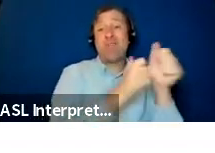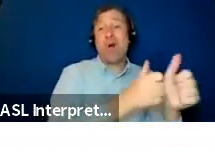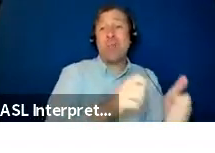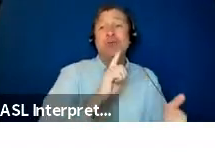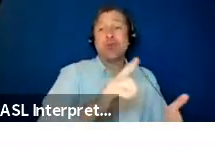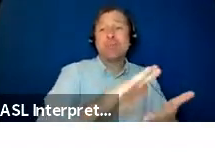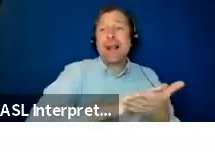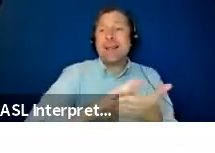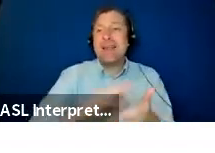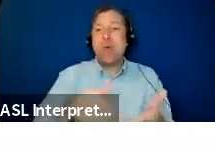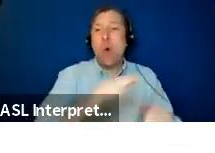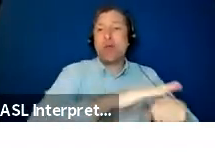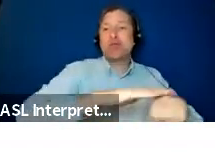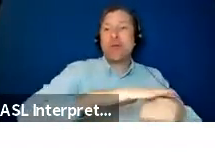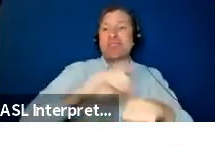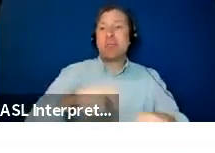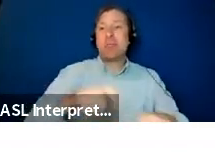and that there's physical distancing within the vehicle.